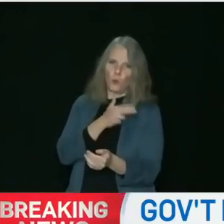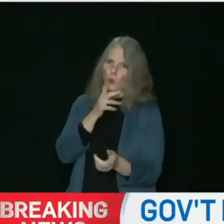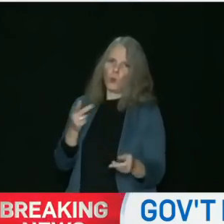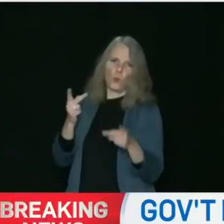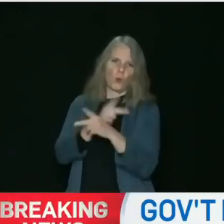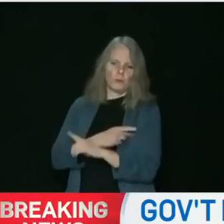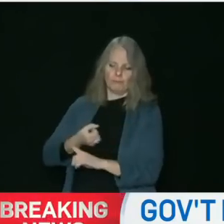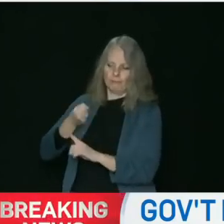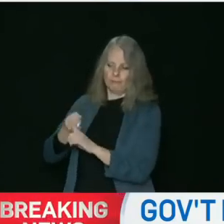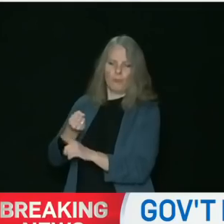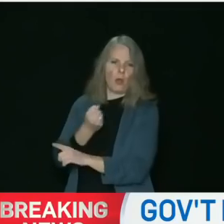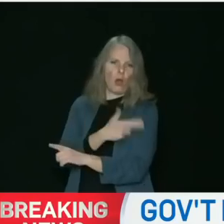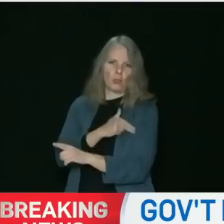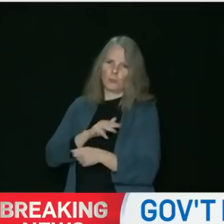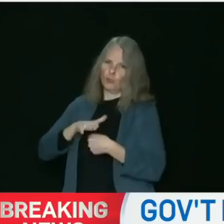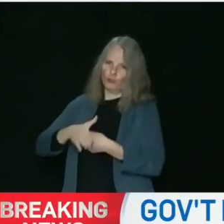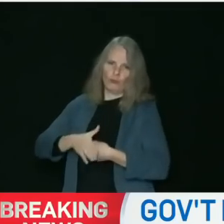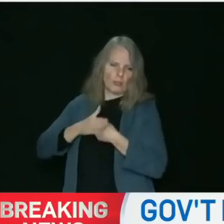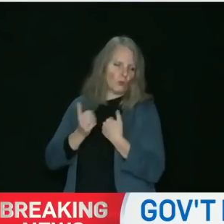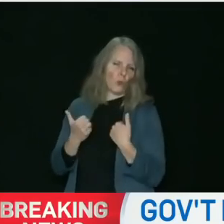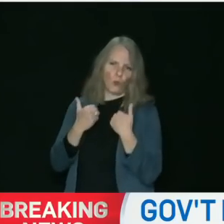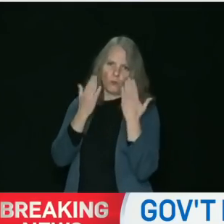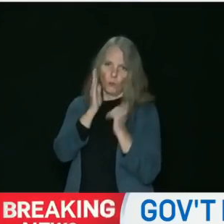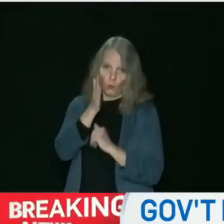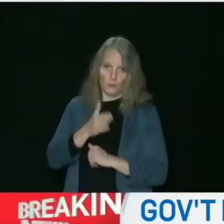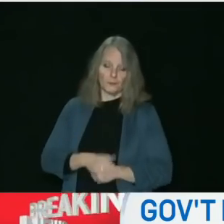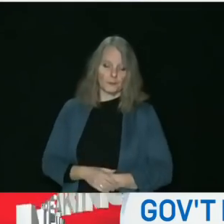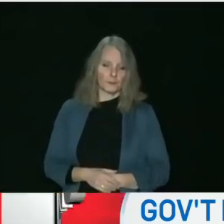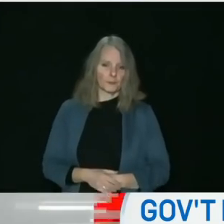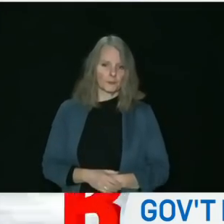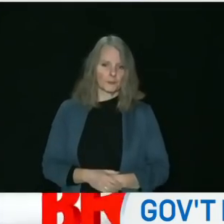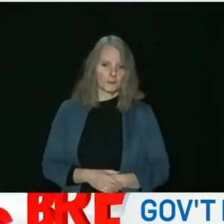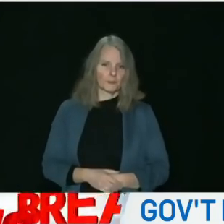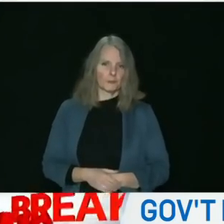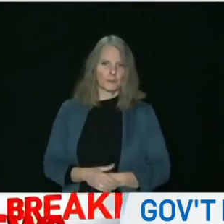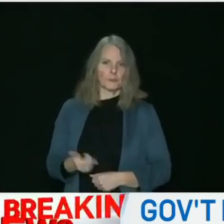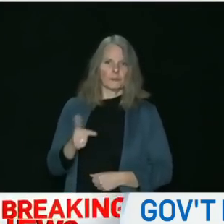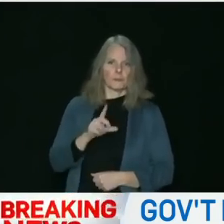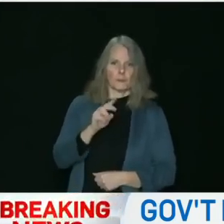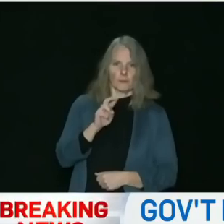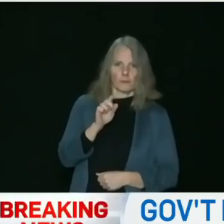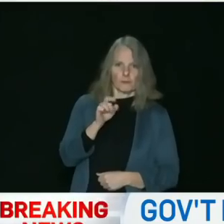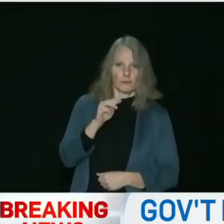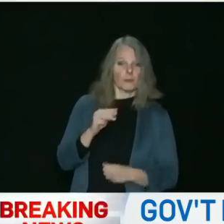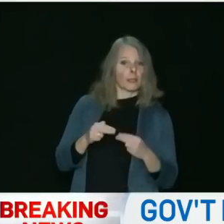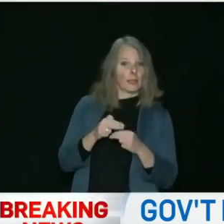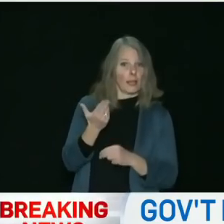MATTER WHAT WE EXPECT, THE NUMBER OF DAILY HOSPITALIZATIONS